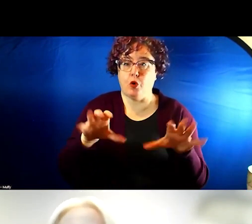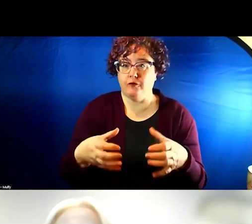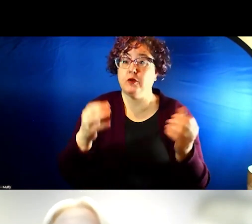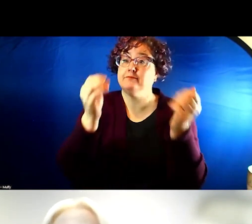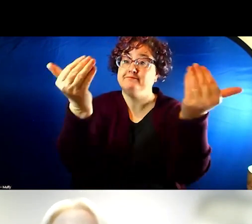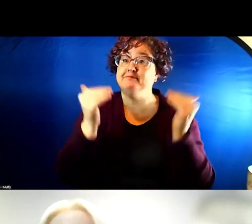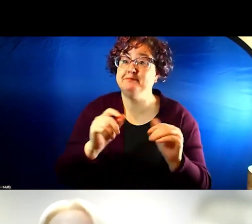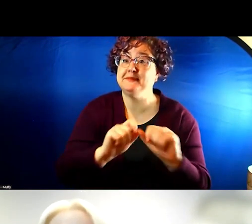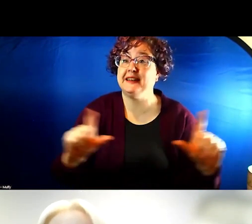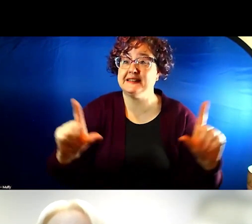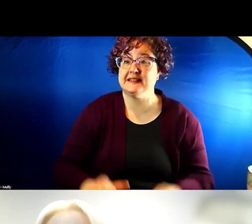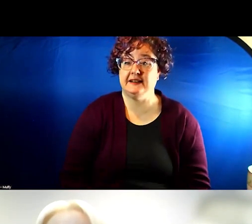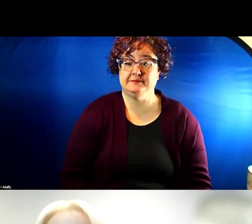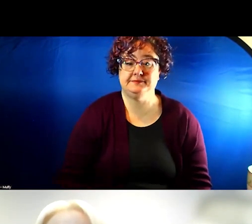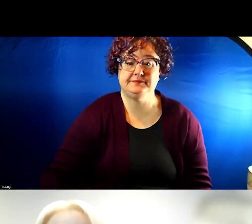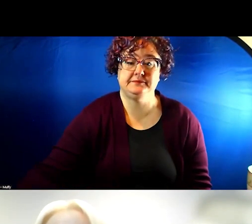NEXT SLIDE.